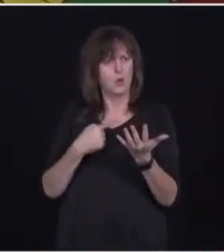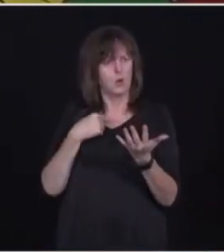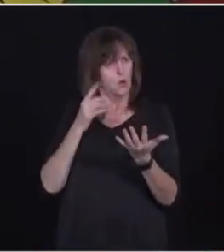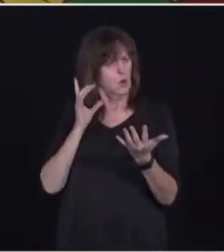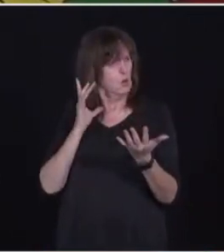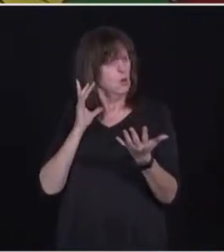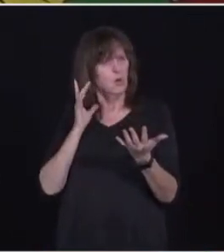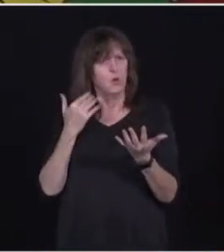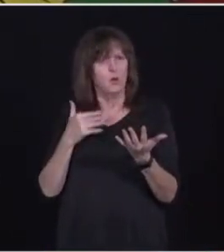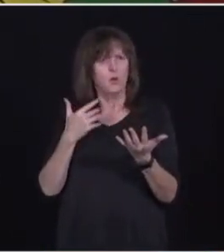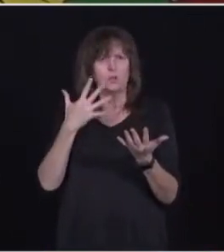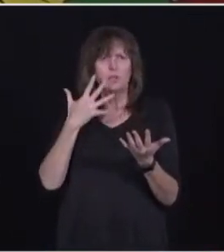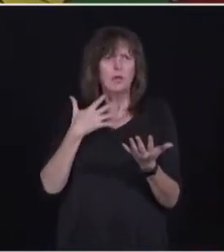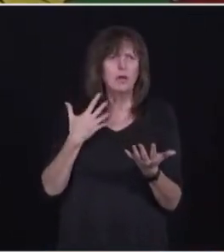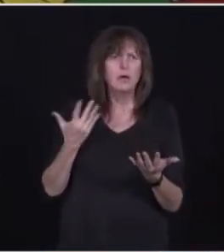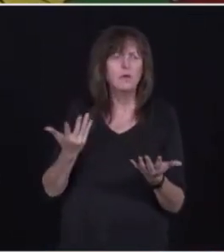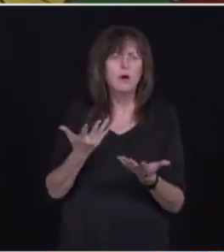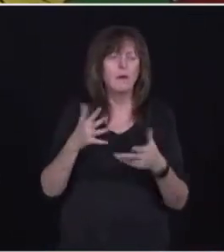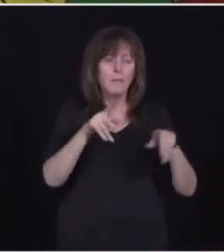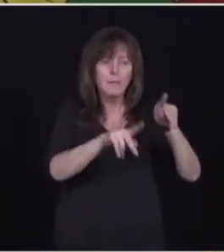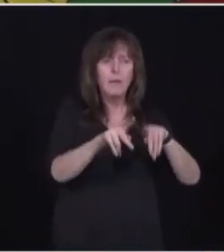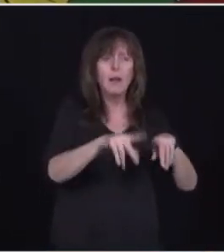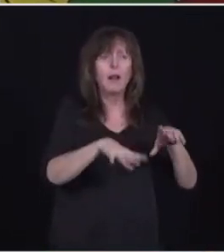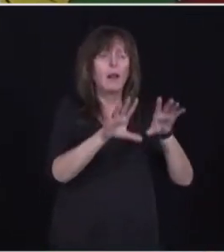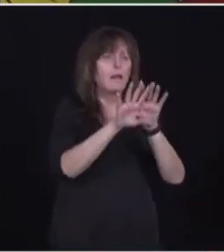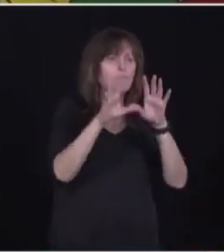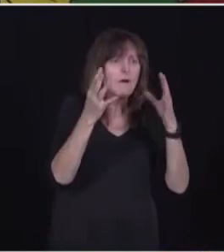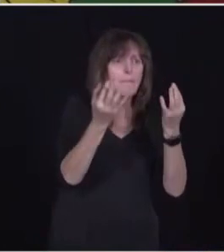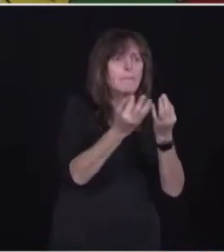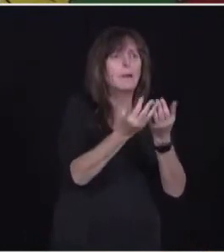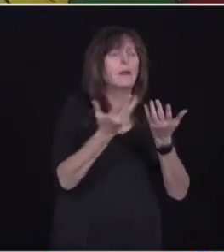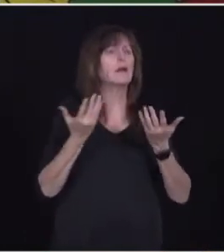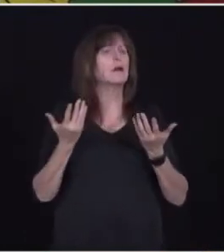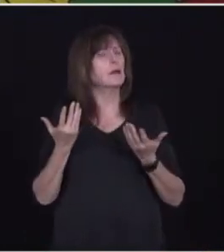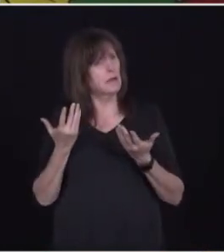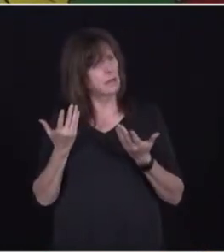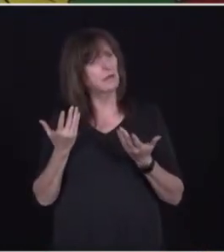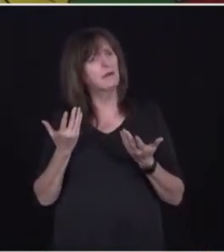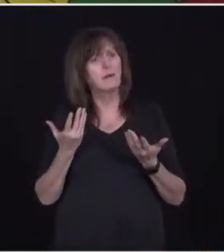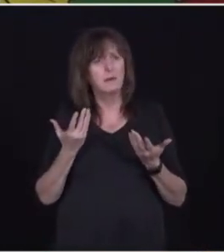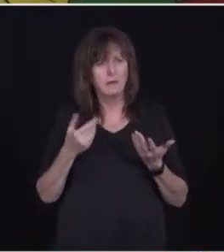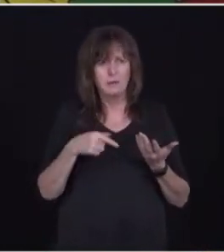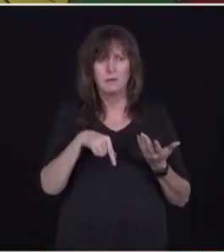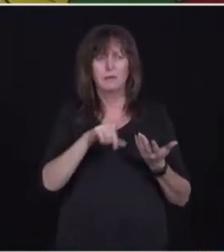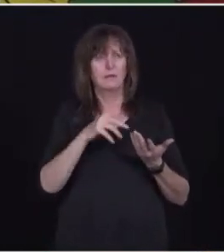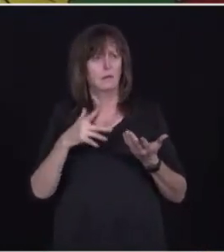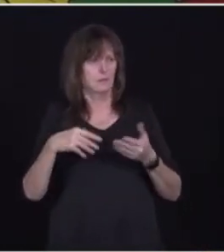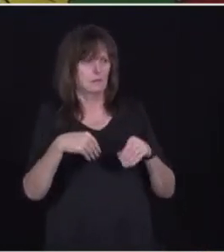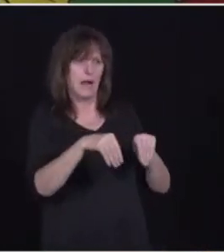in her words, very sad, and some families were subjected to higher pressure sales tactics